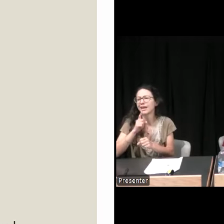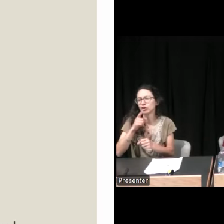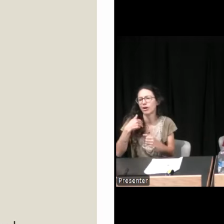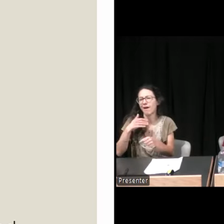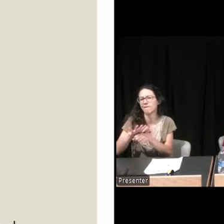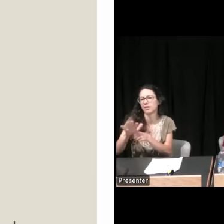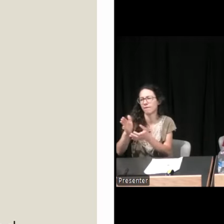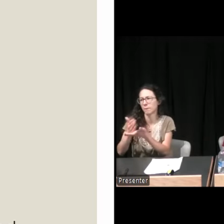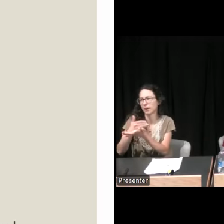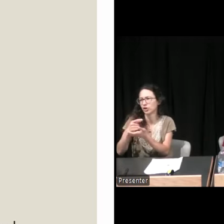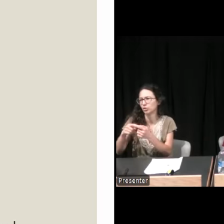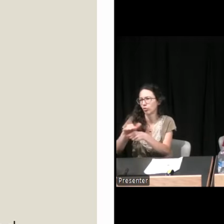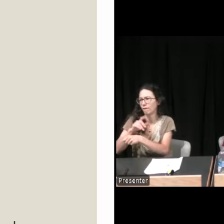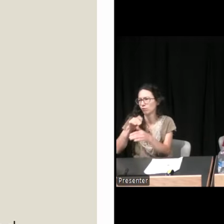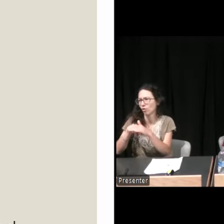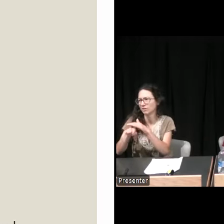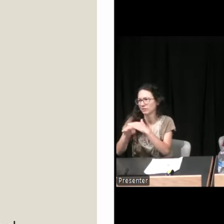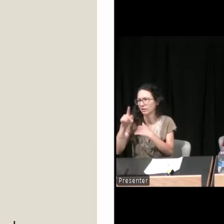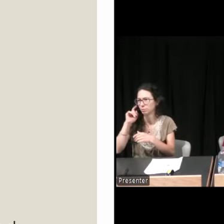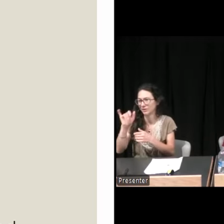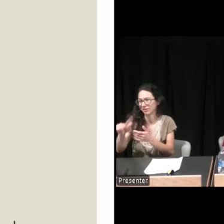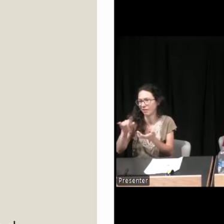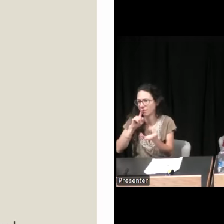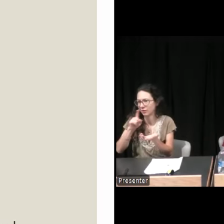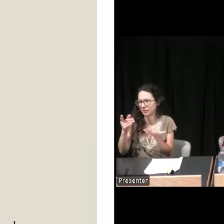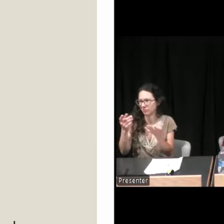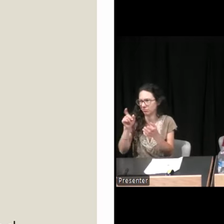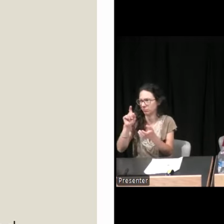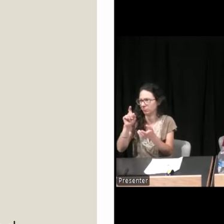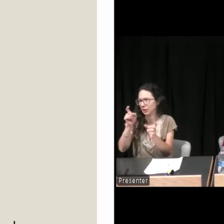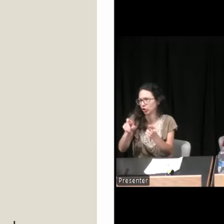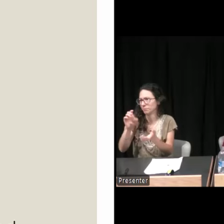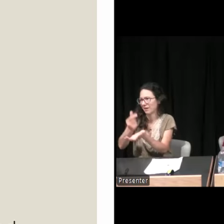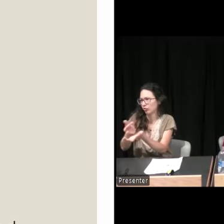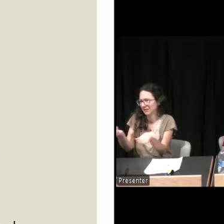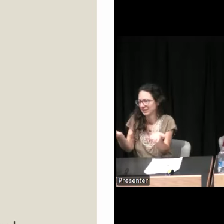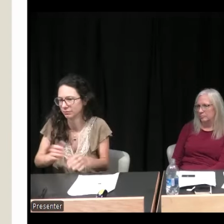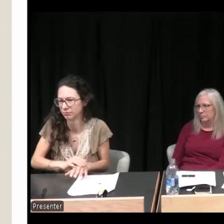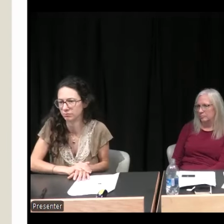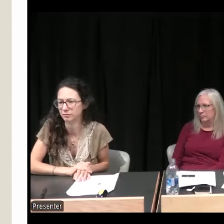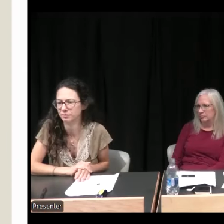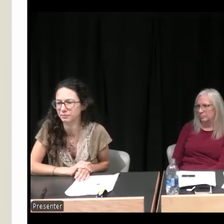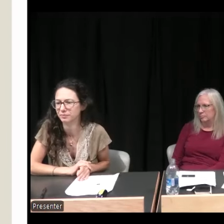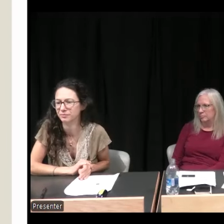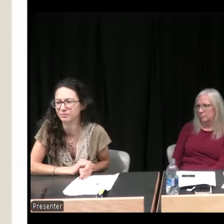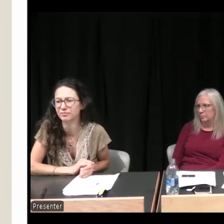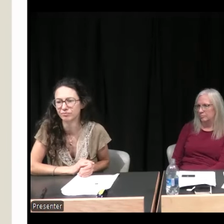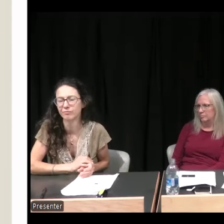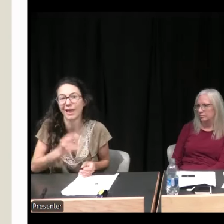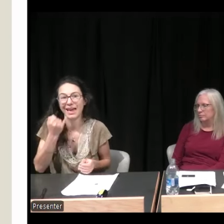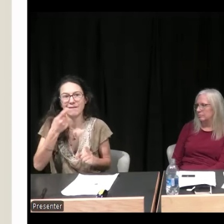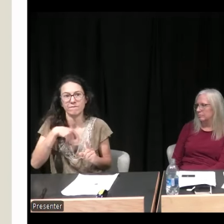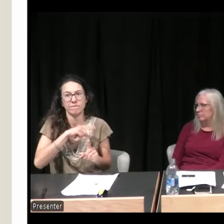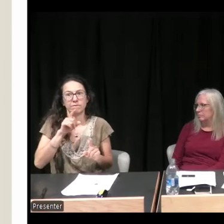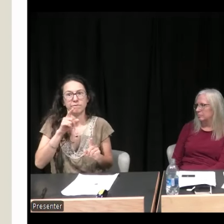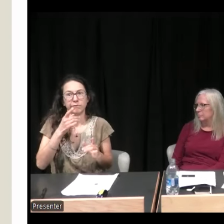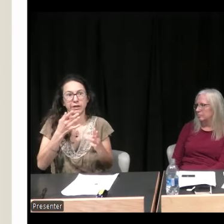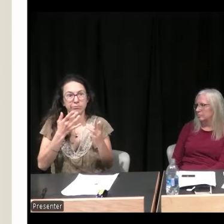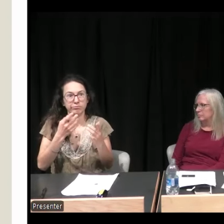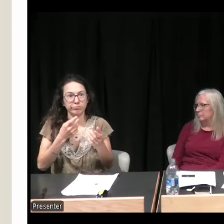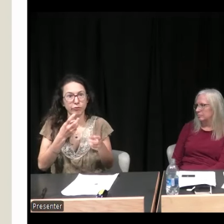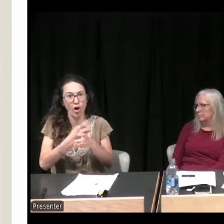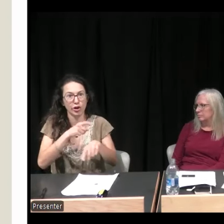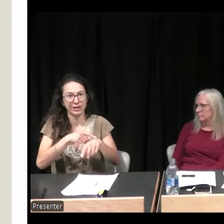remember and access should be guaranteed budget should not be an excuse not to